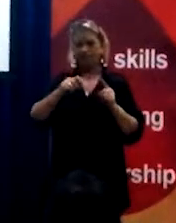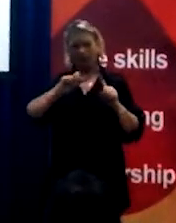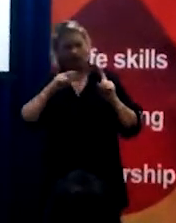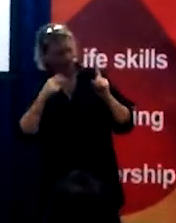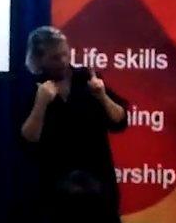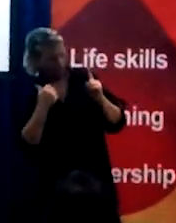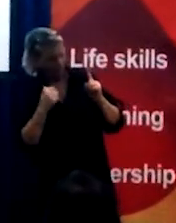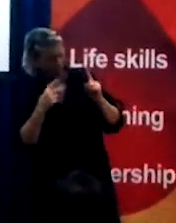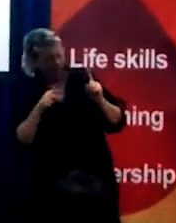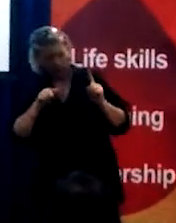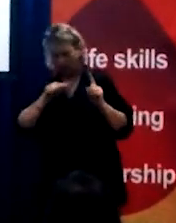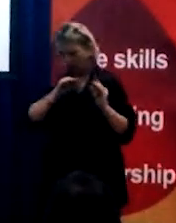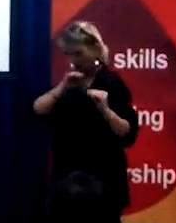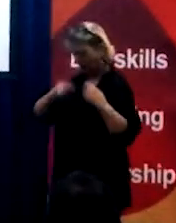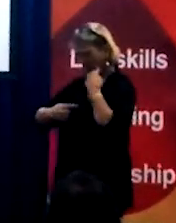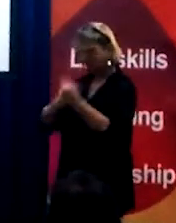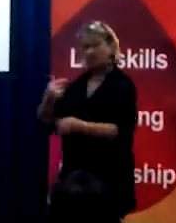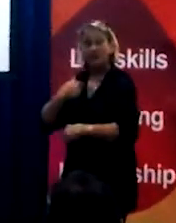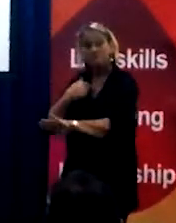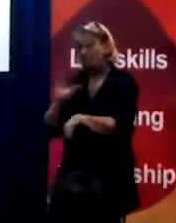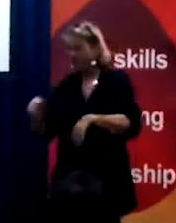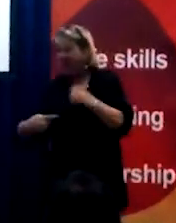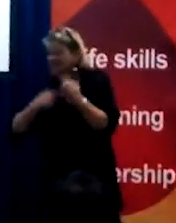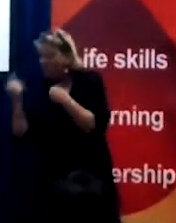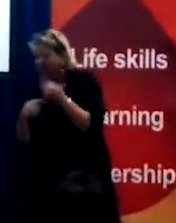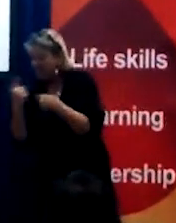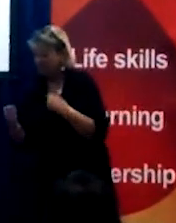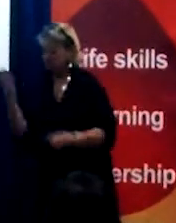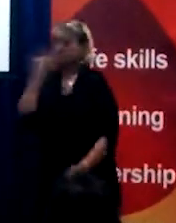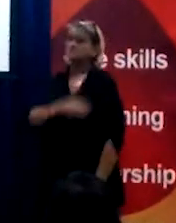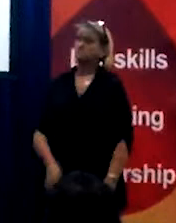I have explained something to a Deaf child and got a blank face.